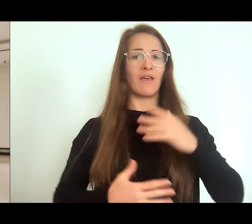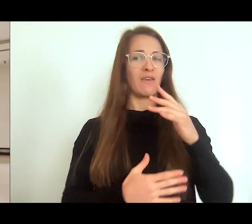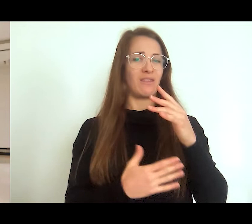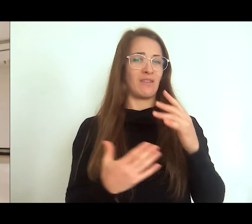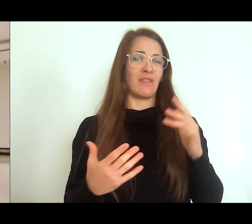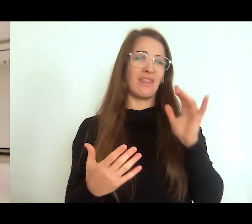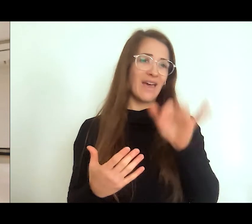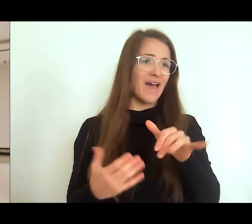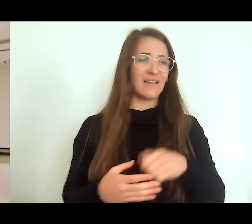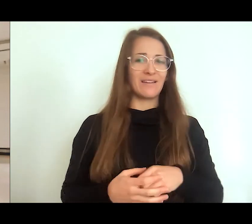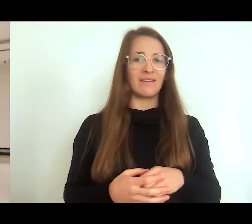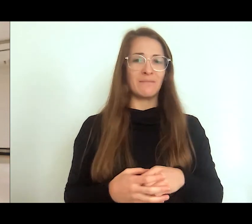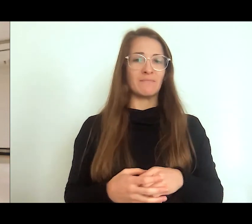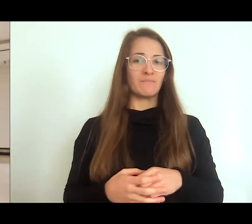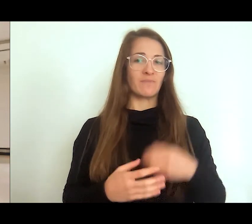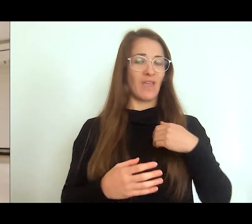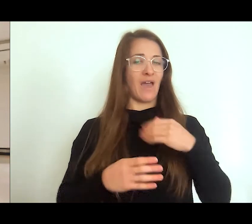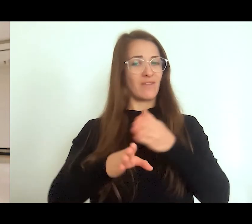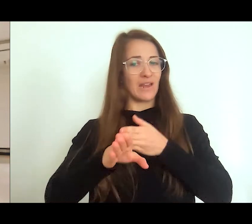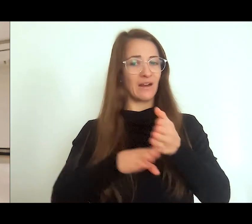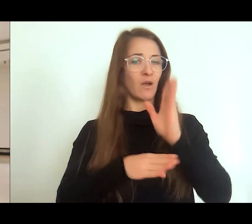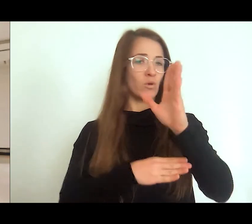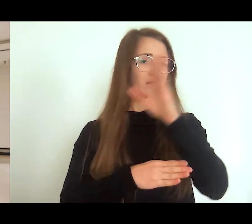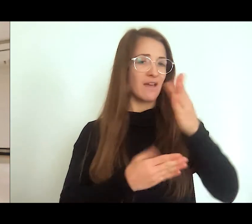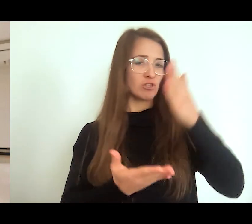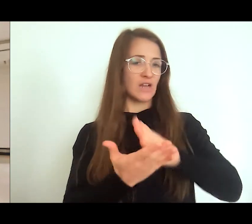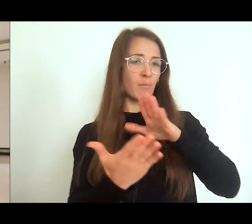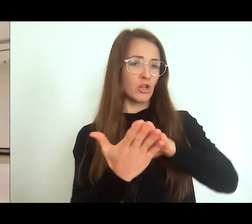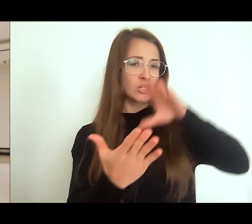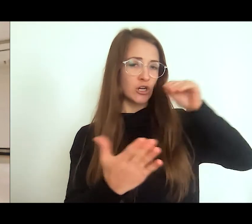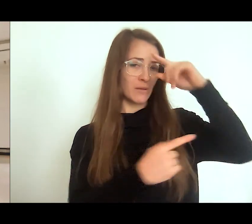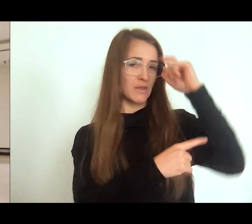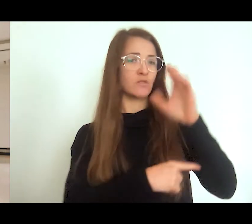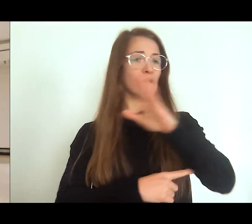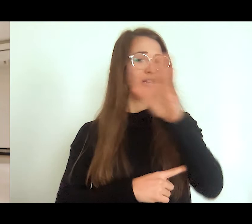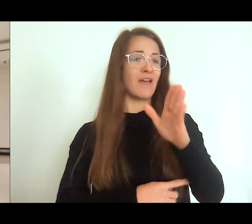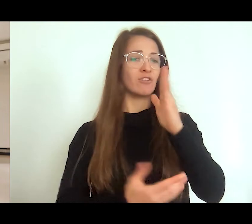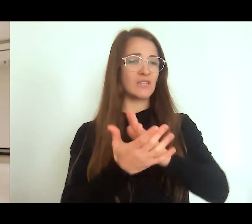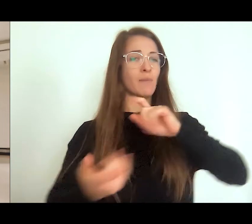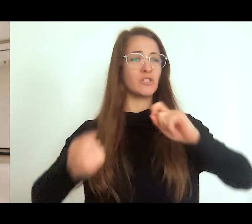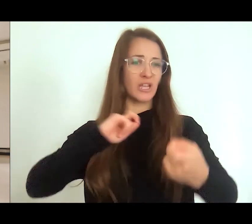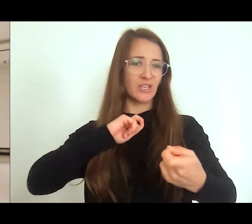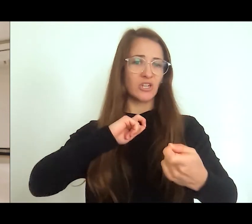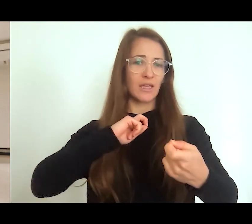I REALLY ENJOY THAT THIS IS AN AREA THAT I WILL NEVER STOP